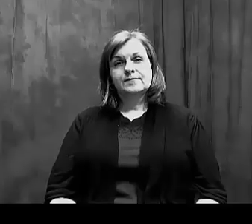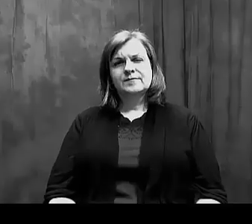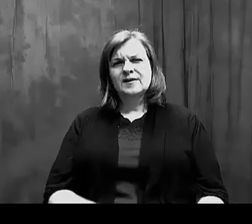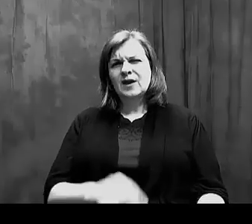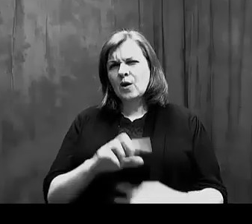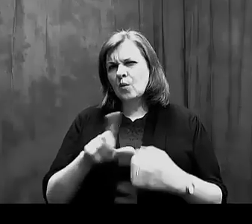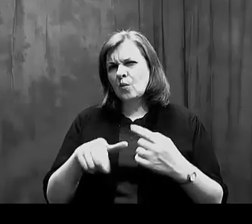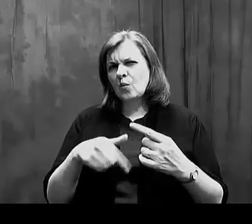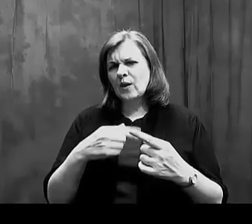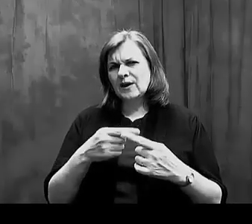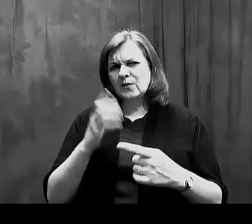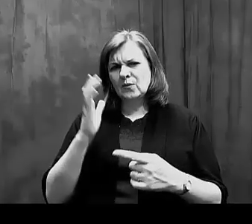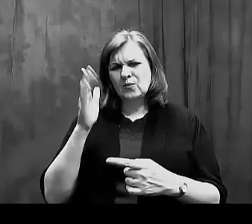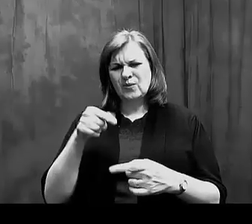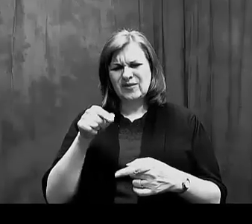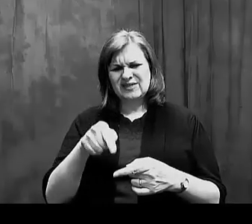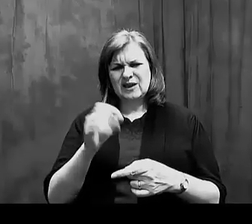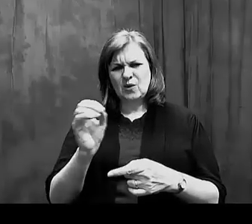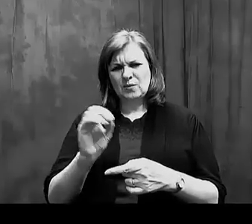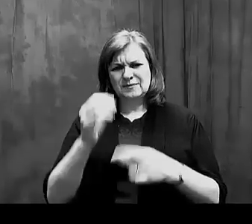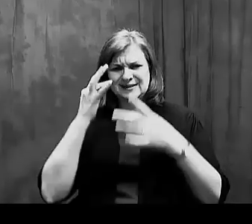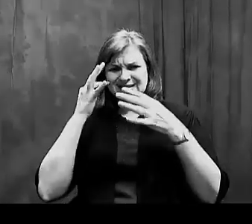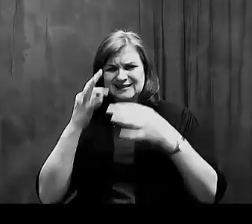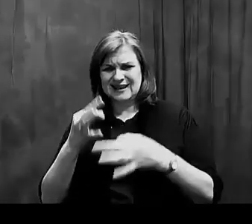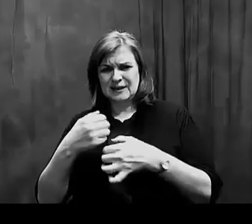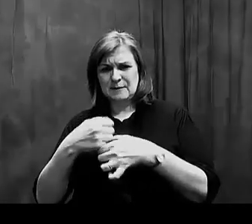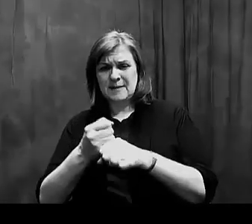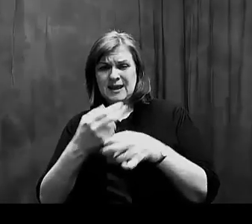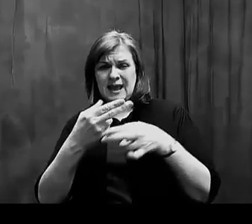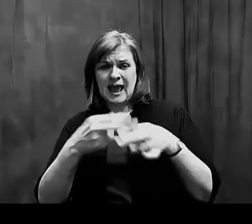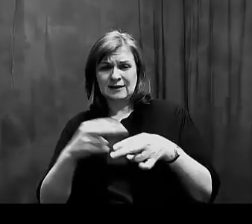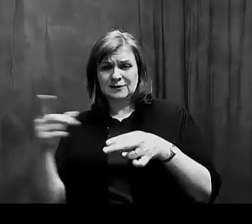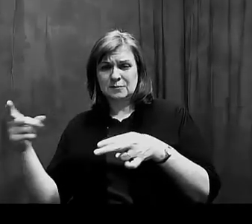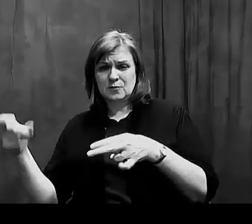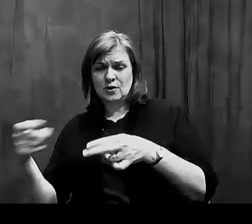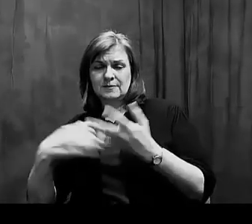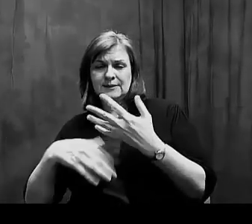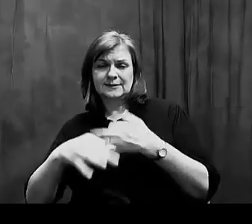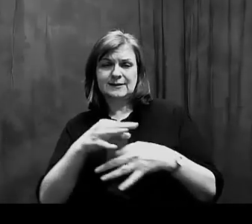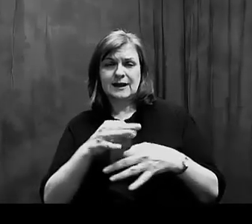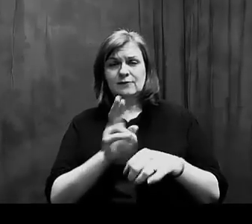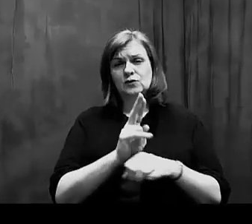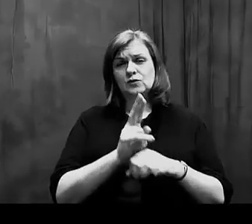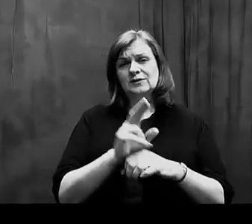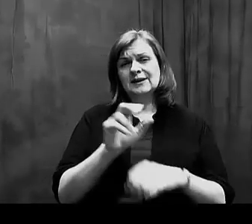if conditions are right and the population and individuals are doing well